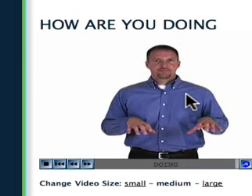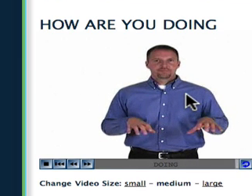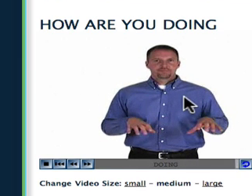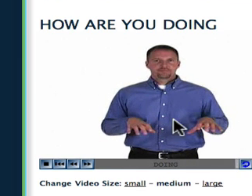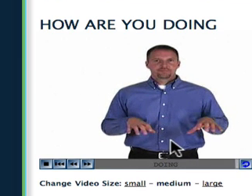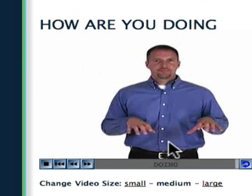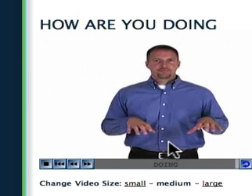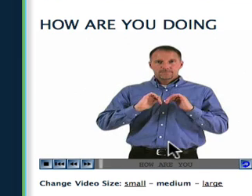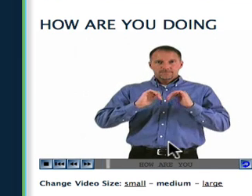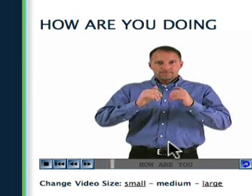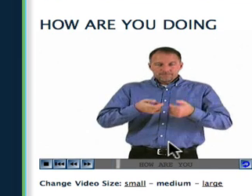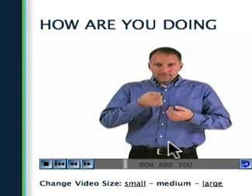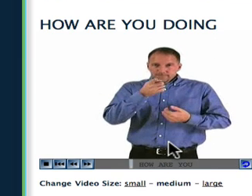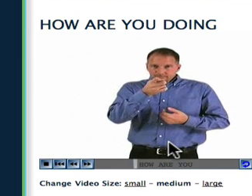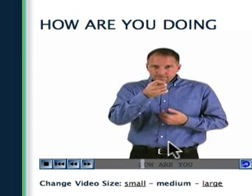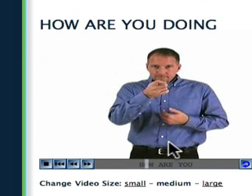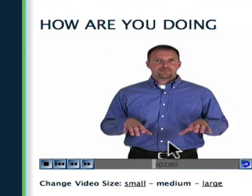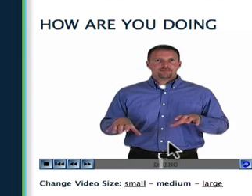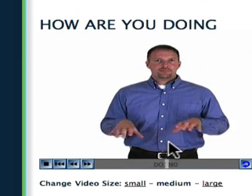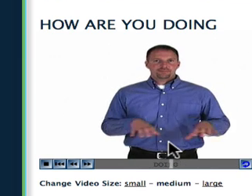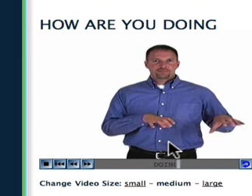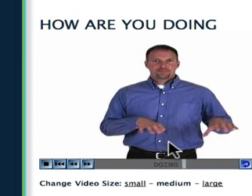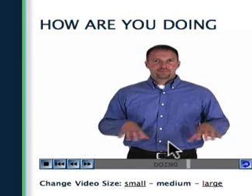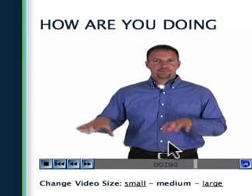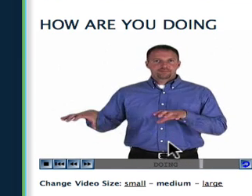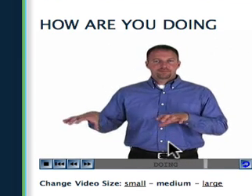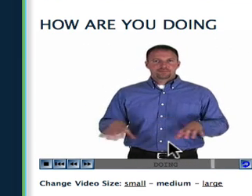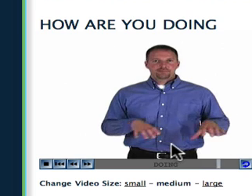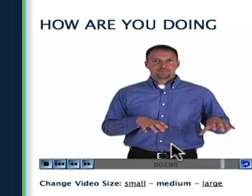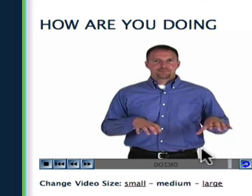There is a sign for HOW ARE YOU and a sign for DOING.